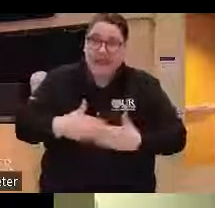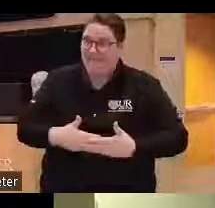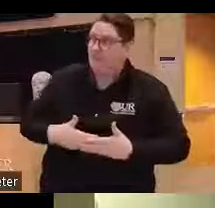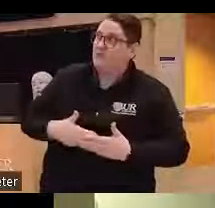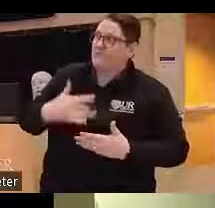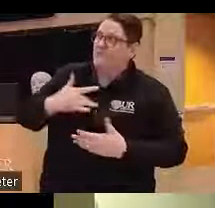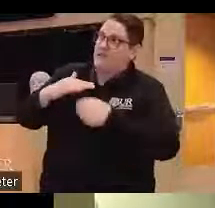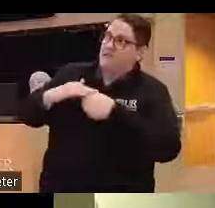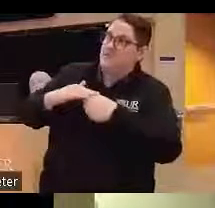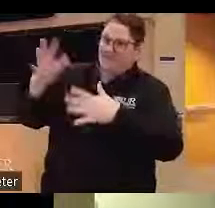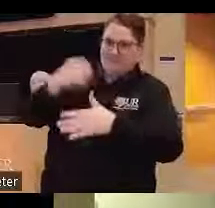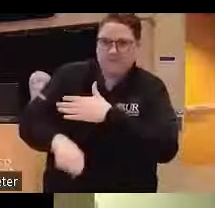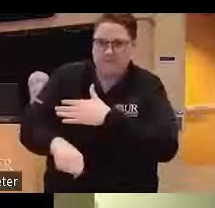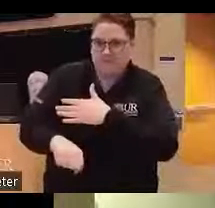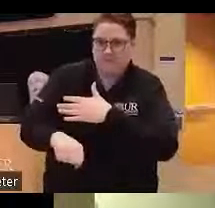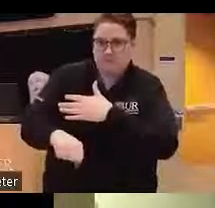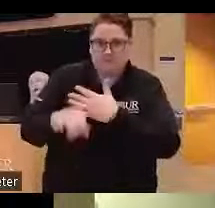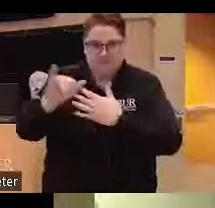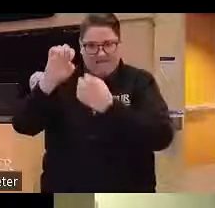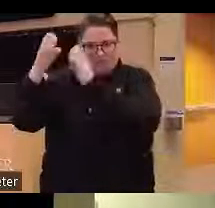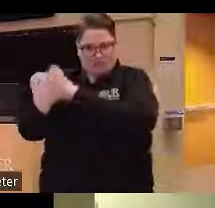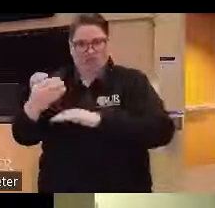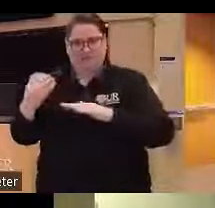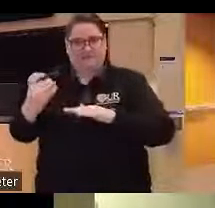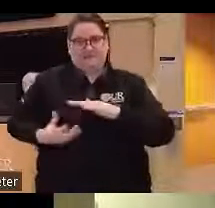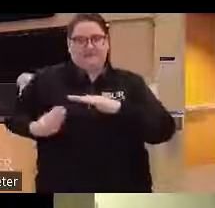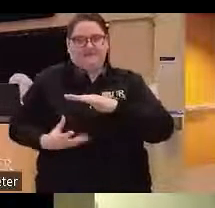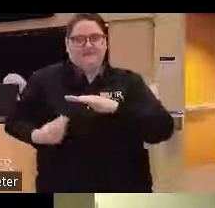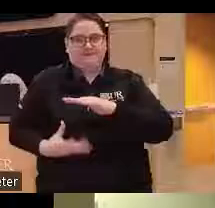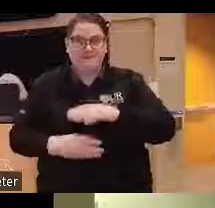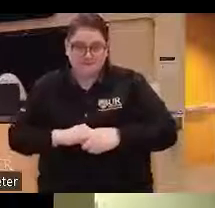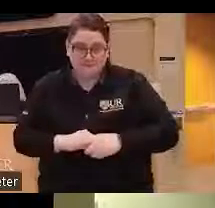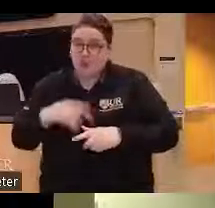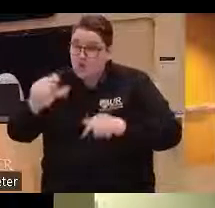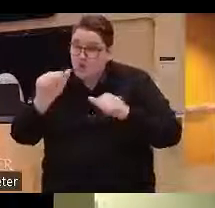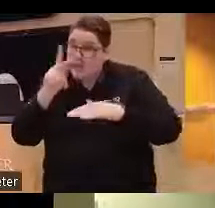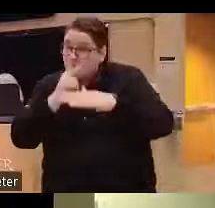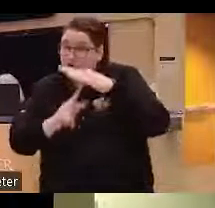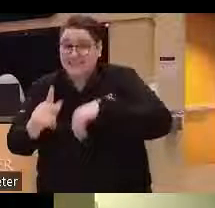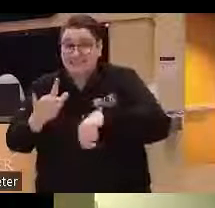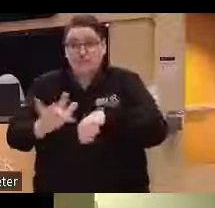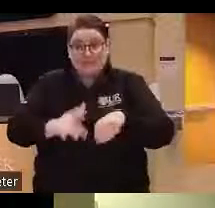compromised um but we see that you can predict pre-term birth often in the second gestational